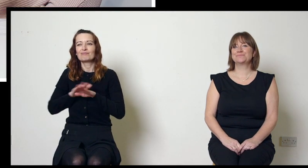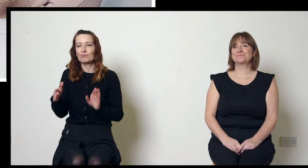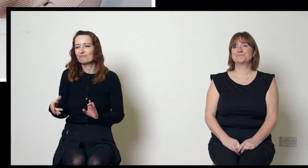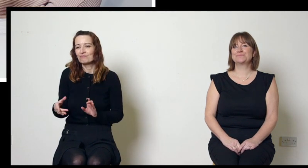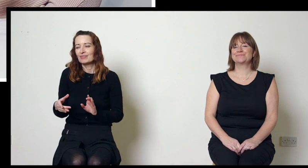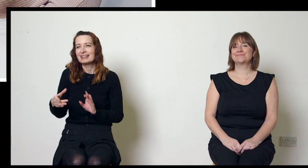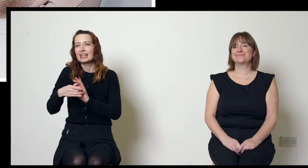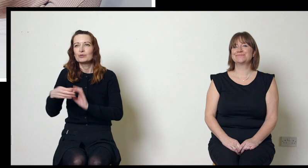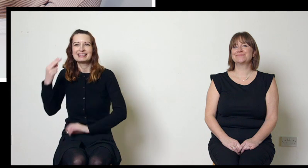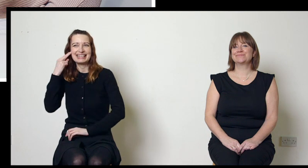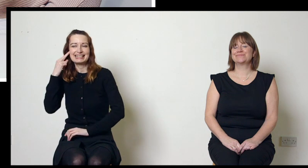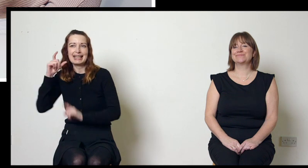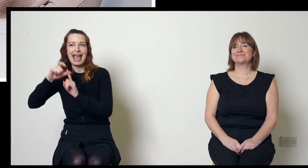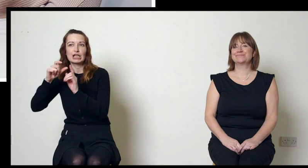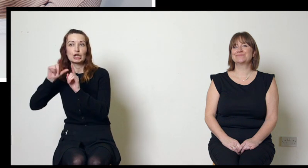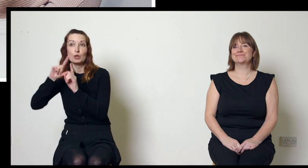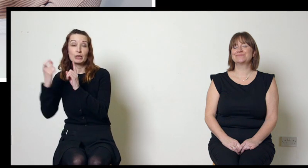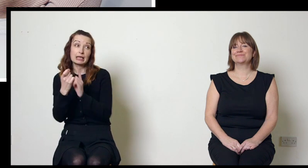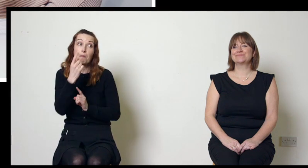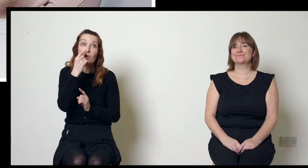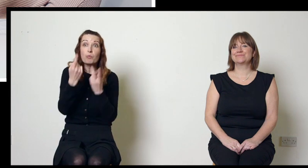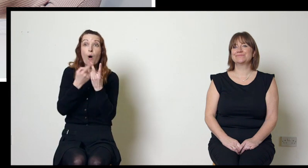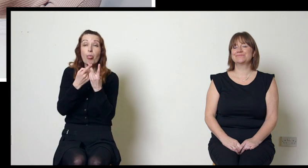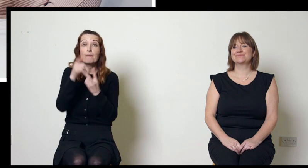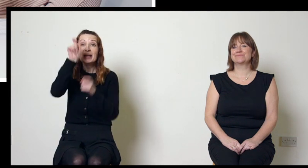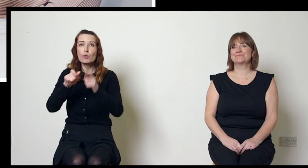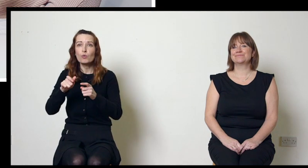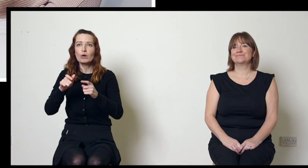but it's also about people that might suffer with anxiety or mental health as well that… it is